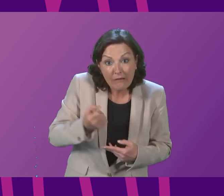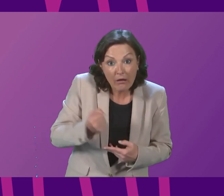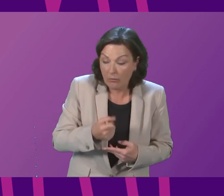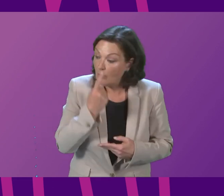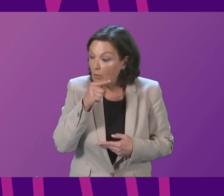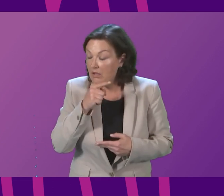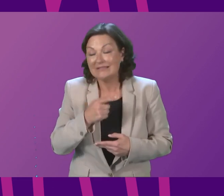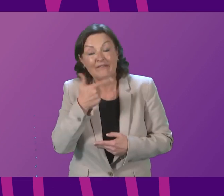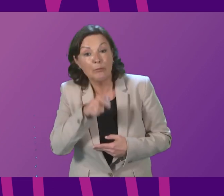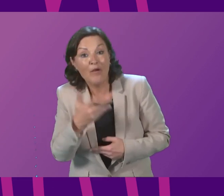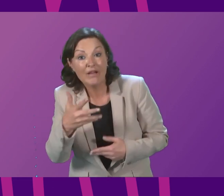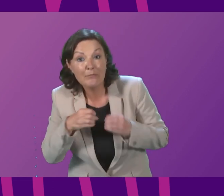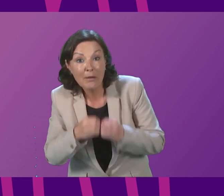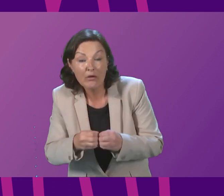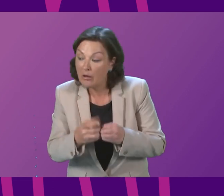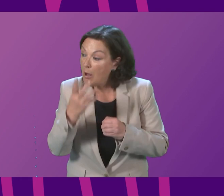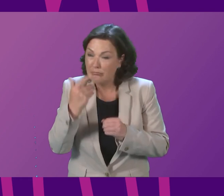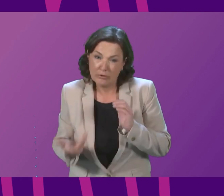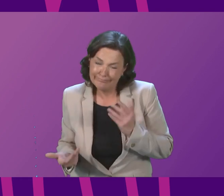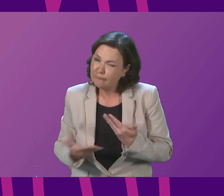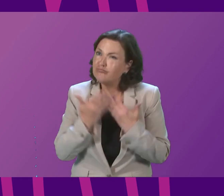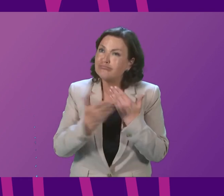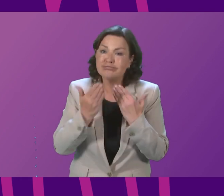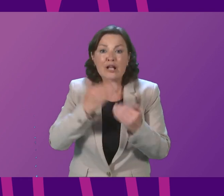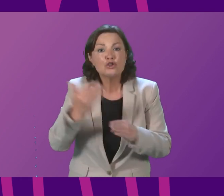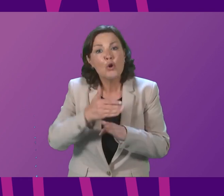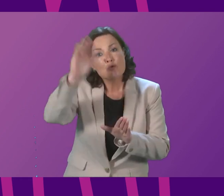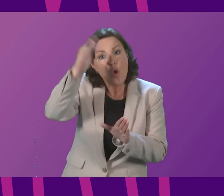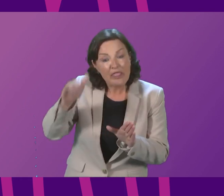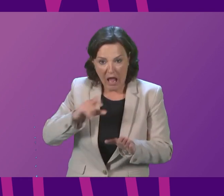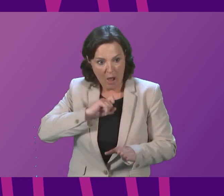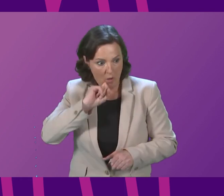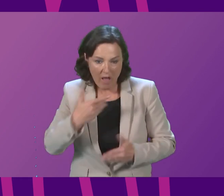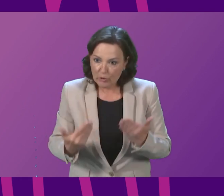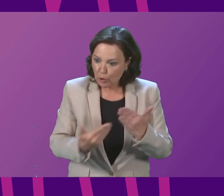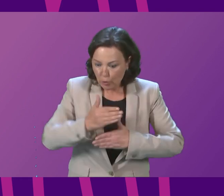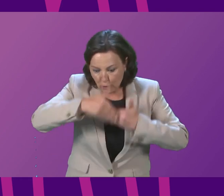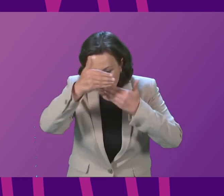30,000 jobs to the north-east of Scotland and usher in a new era of investment, innovation,